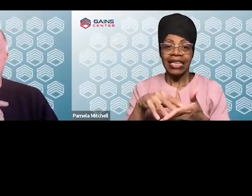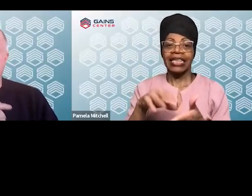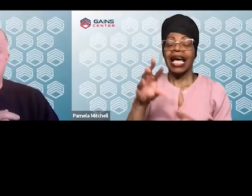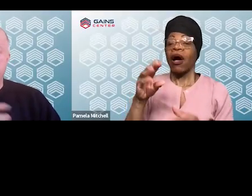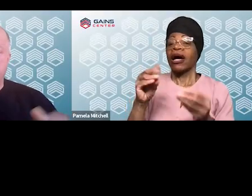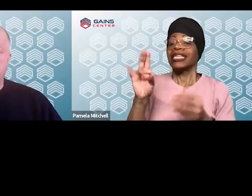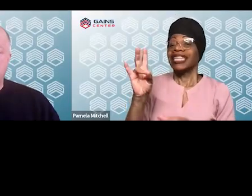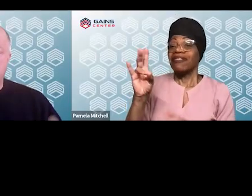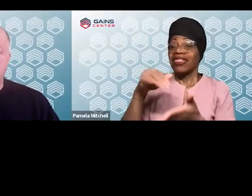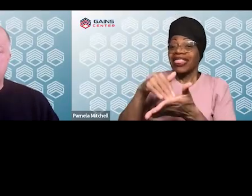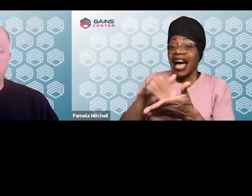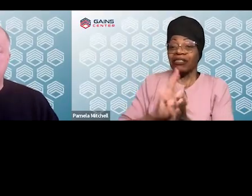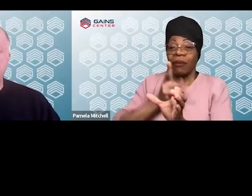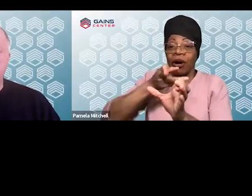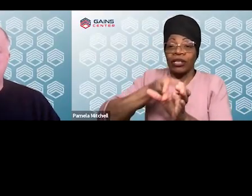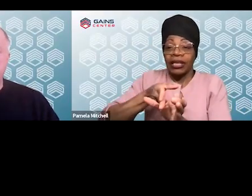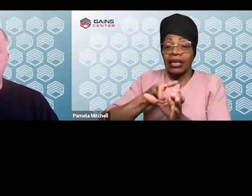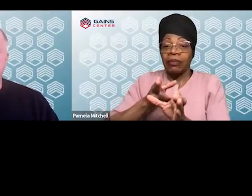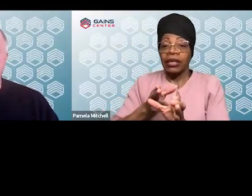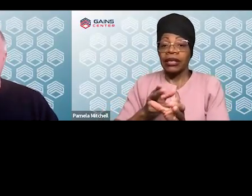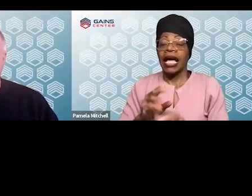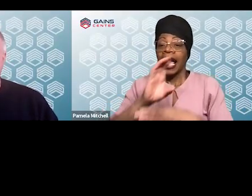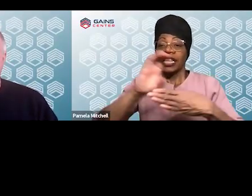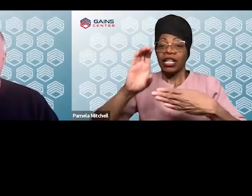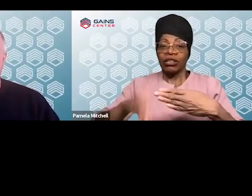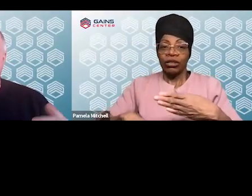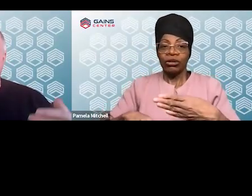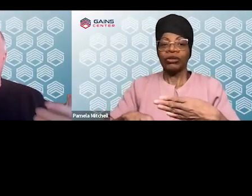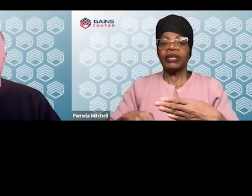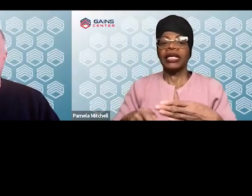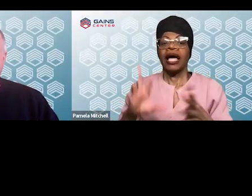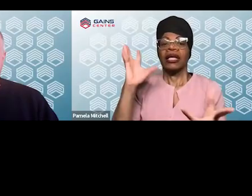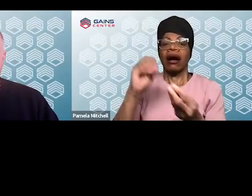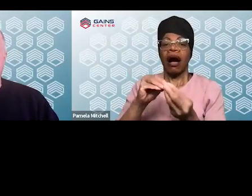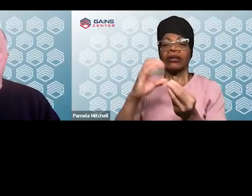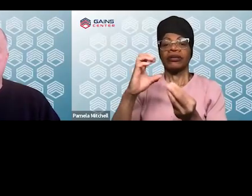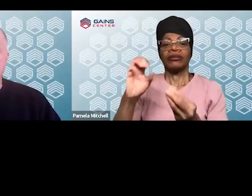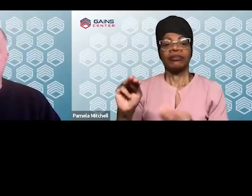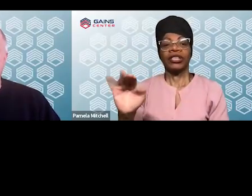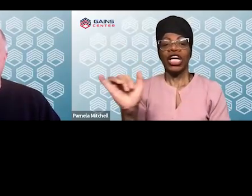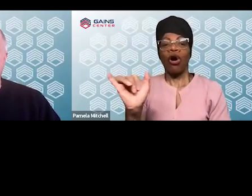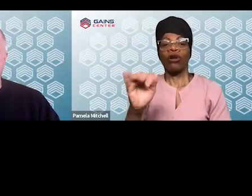and their conclusion was the combination of contingency management and the community reinforcement approach